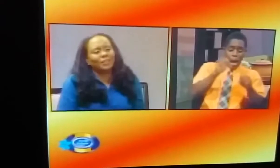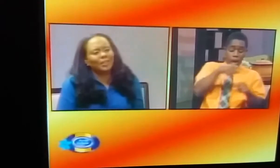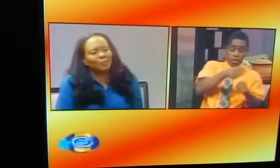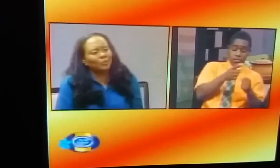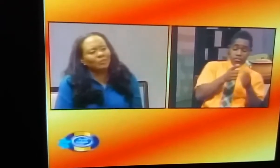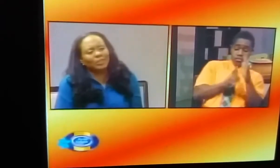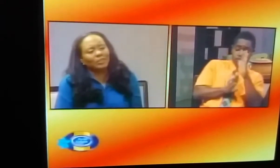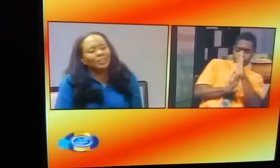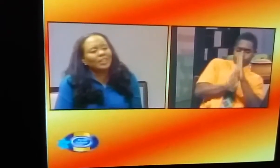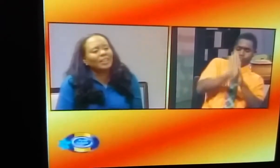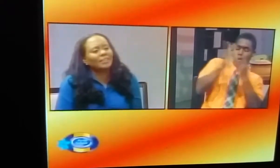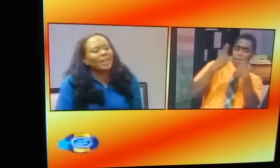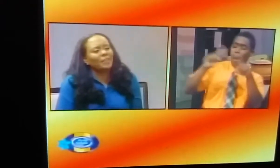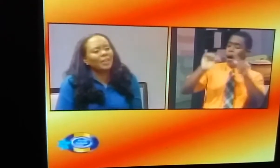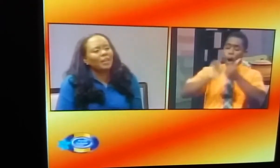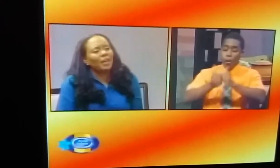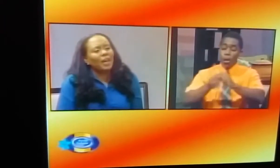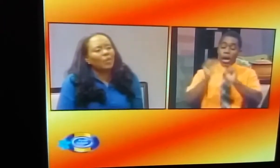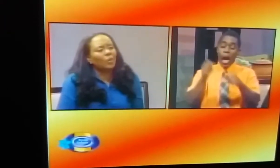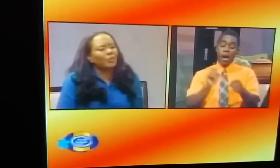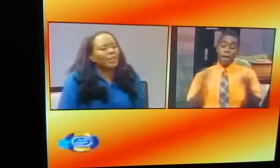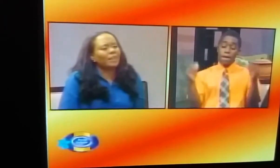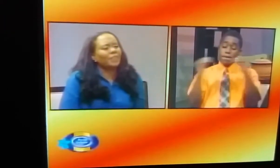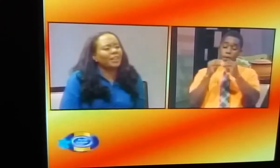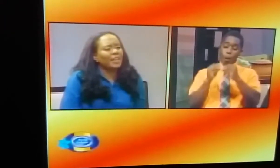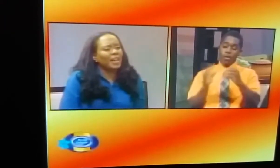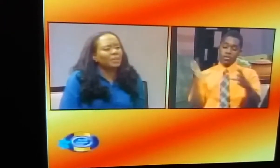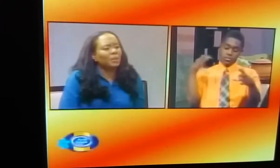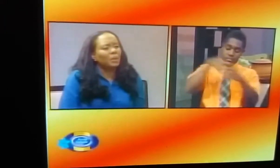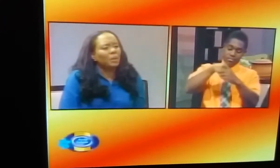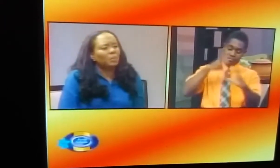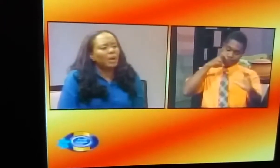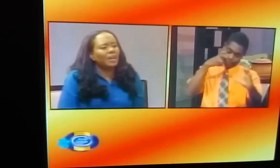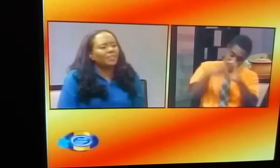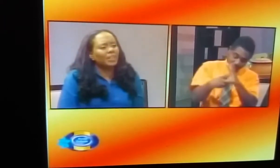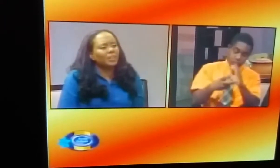thing about you know looking at you're deaf and I'm wondering if they can but I think the